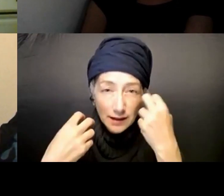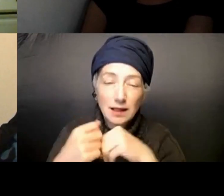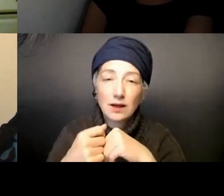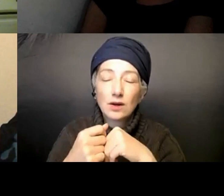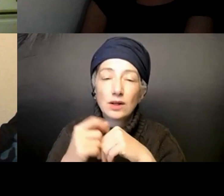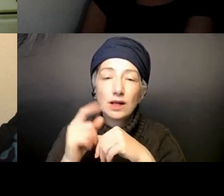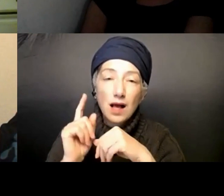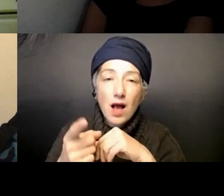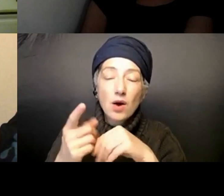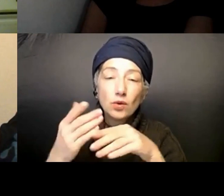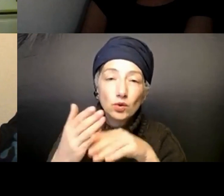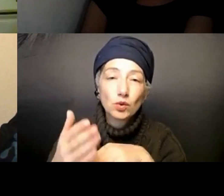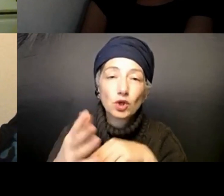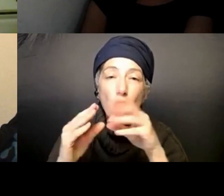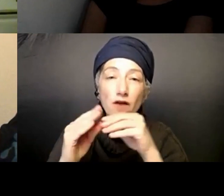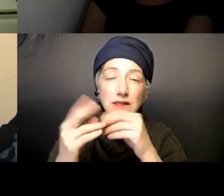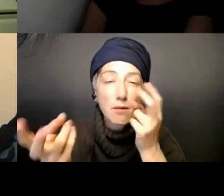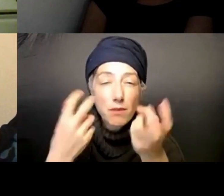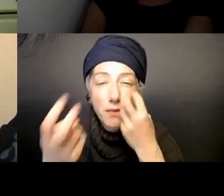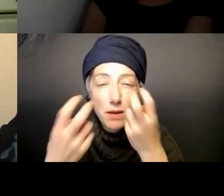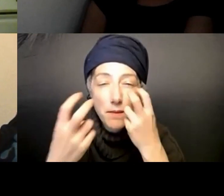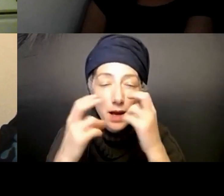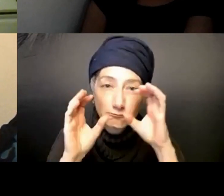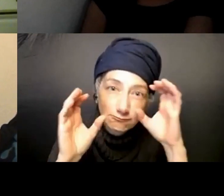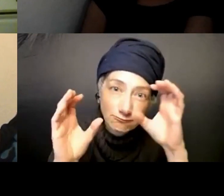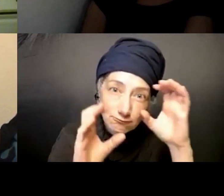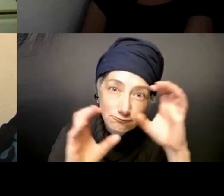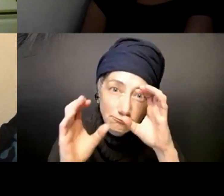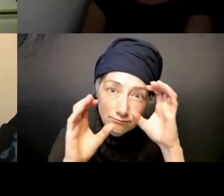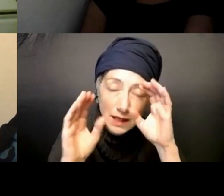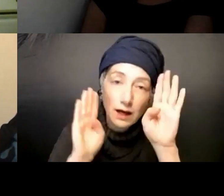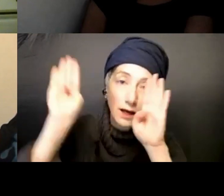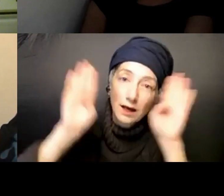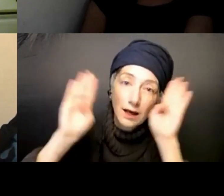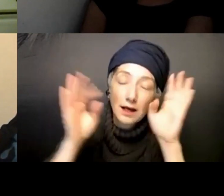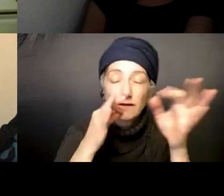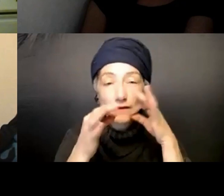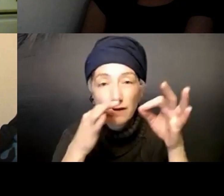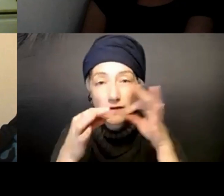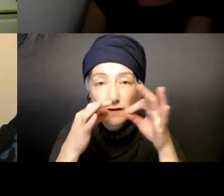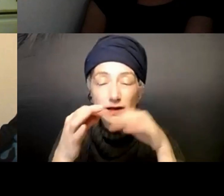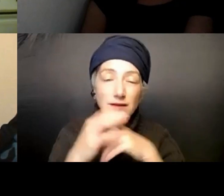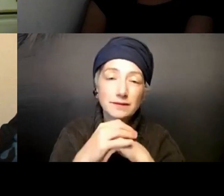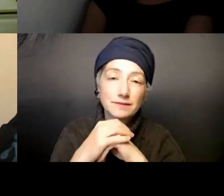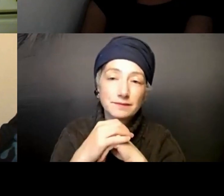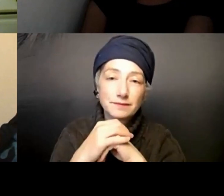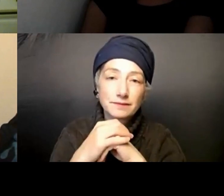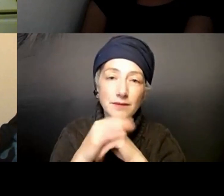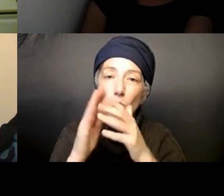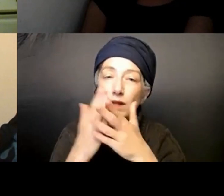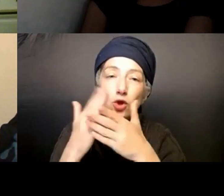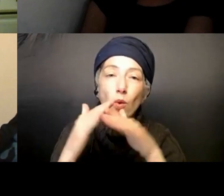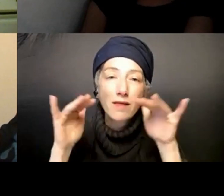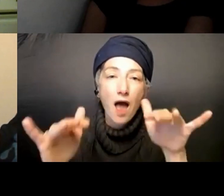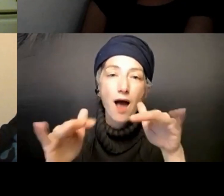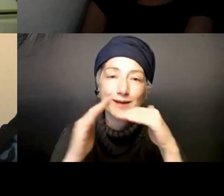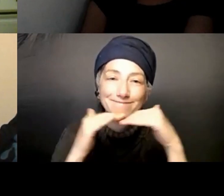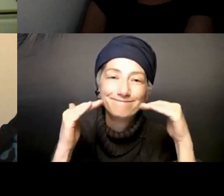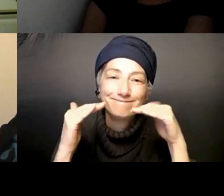during the whole conference, who contributed, who asked questions or who were just there with us in the room.